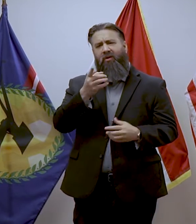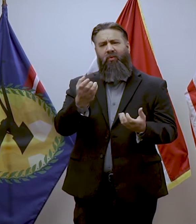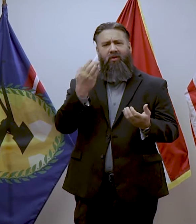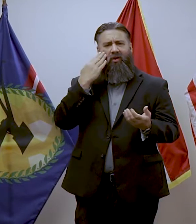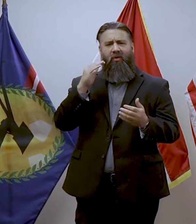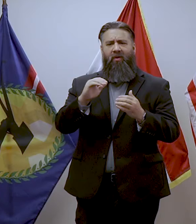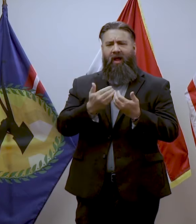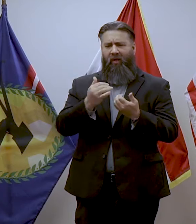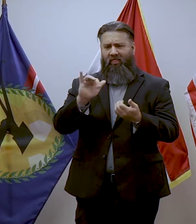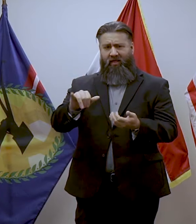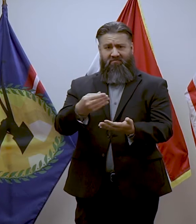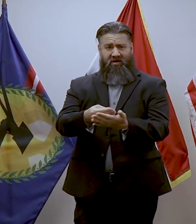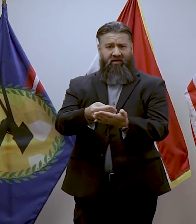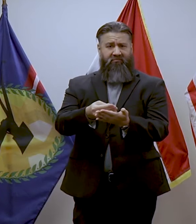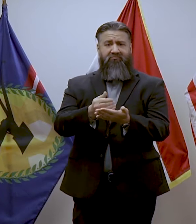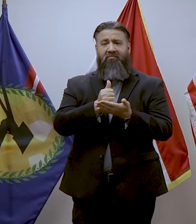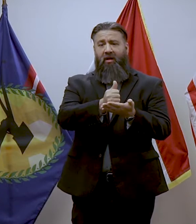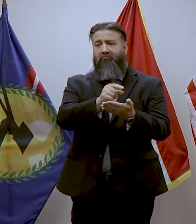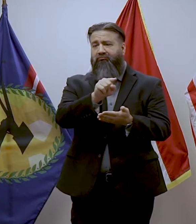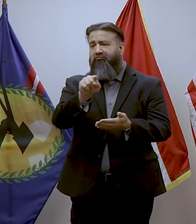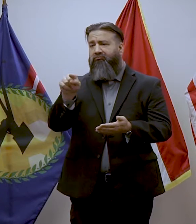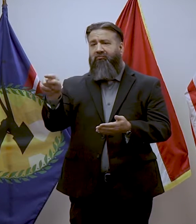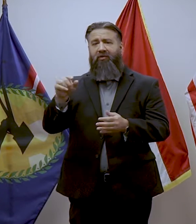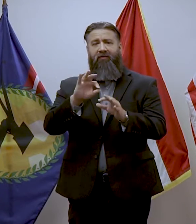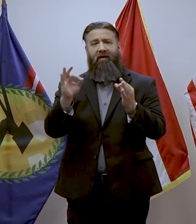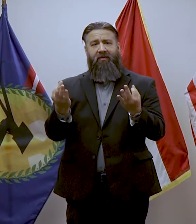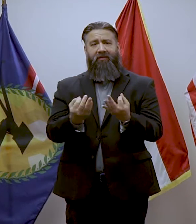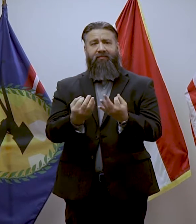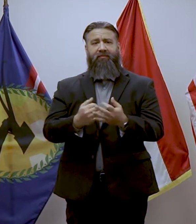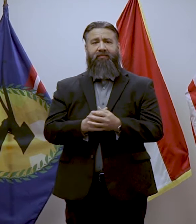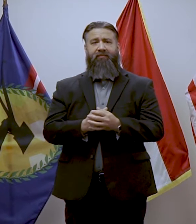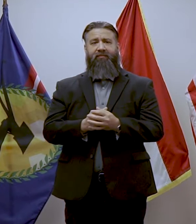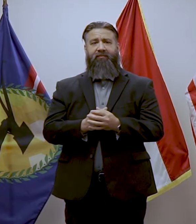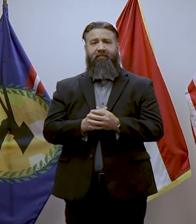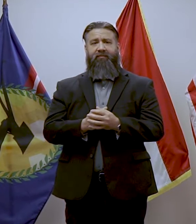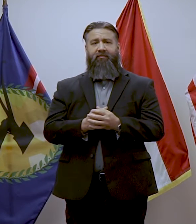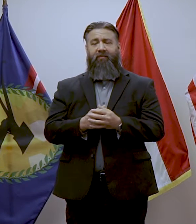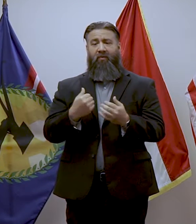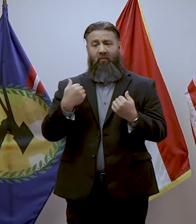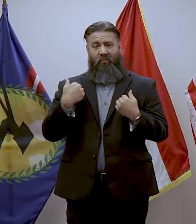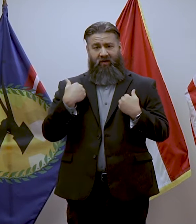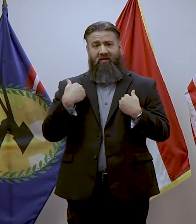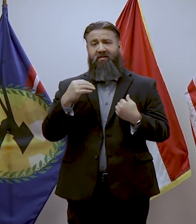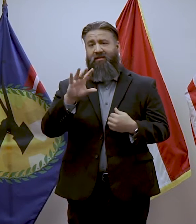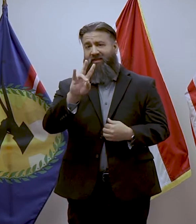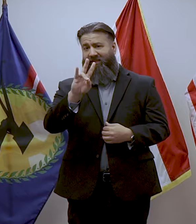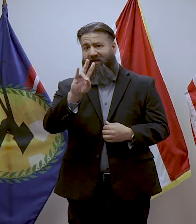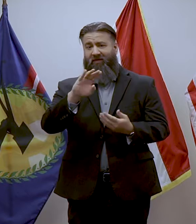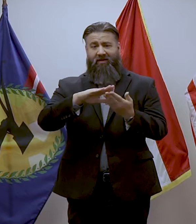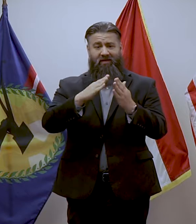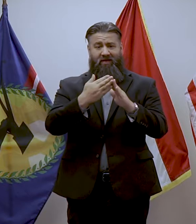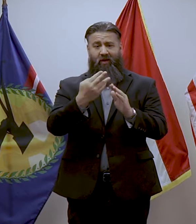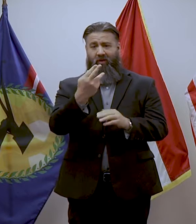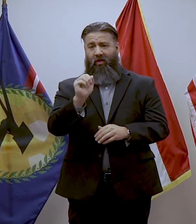help you and your family? During seven town-halls, five in-person and two virtually